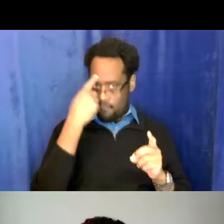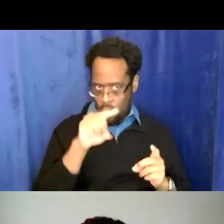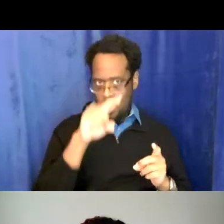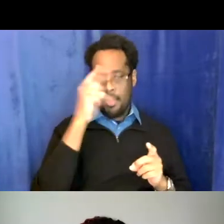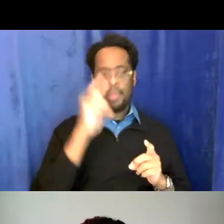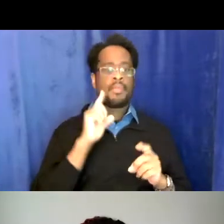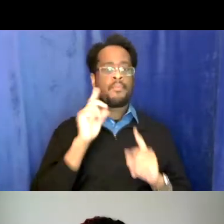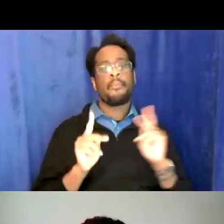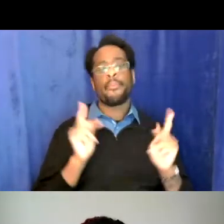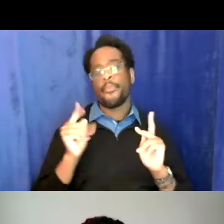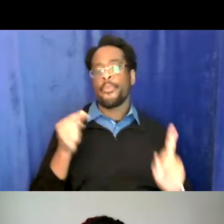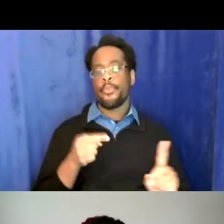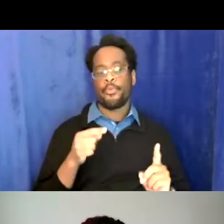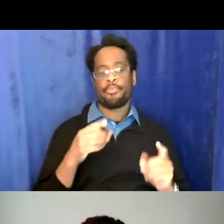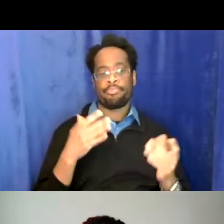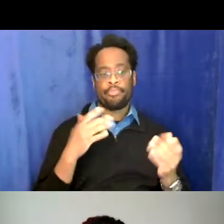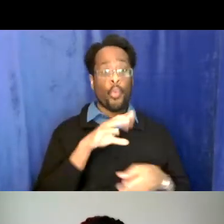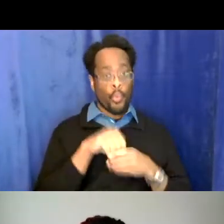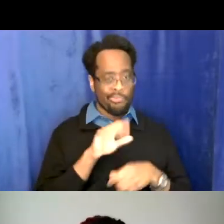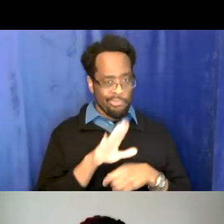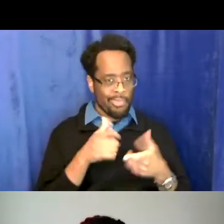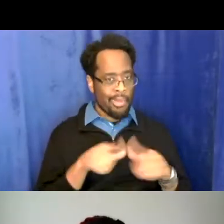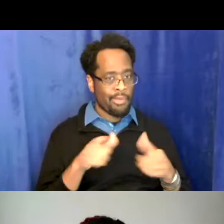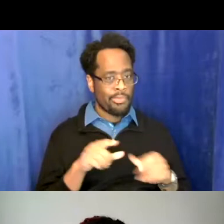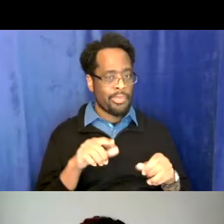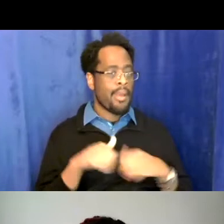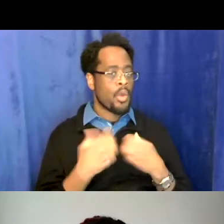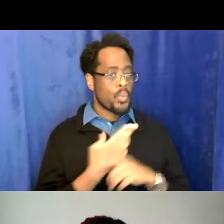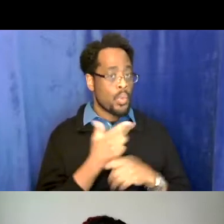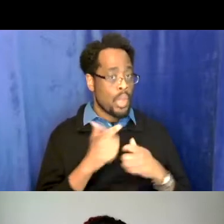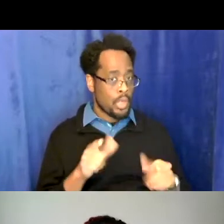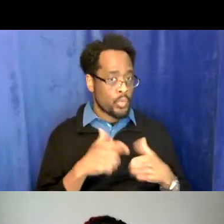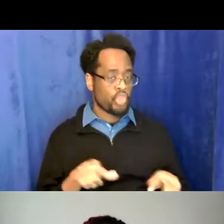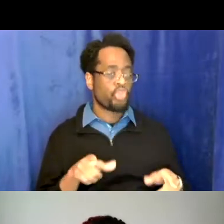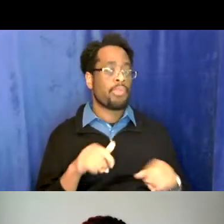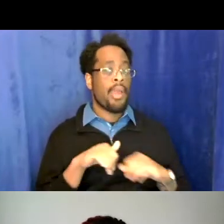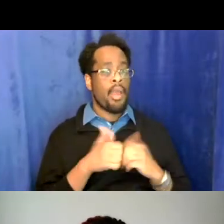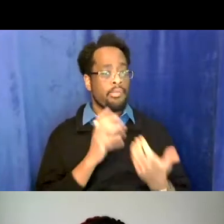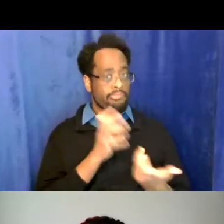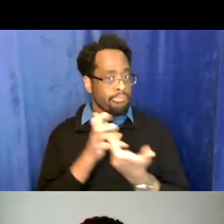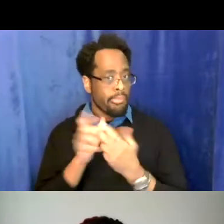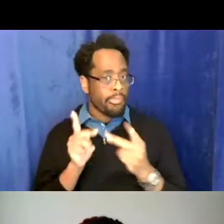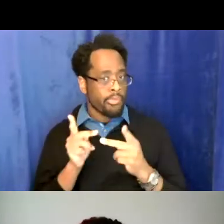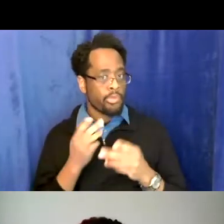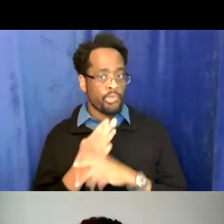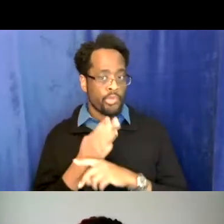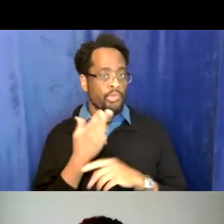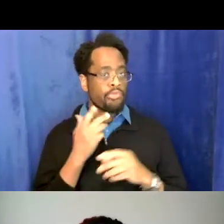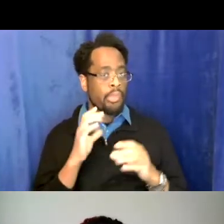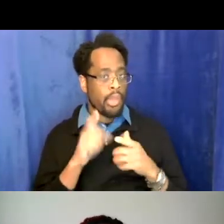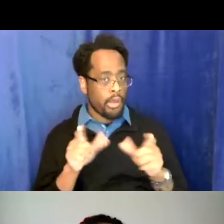itself. Of course it is focused on black deaf people uh language how language is being used, how